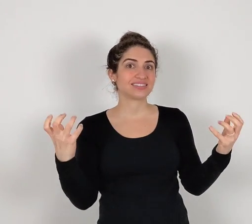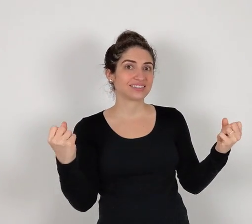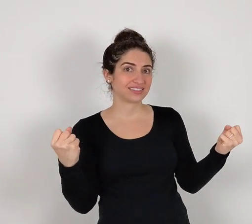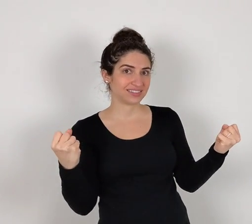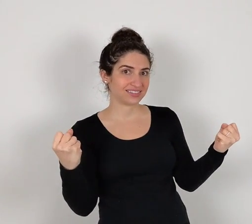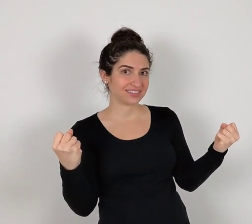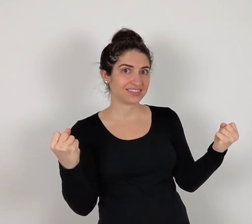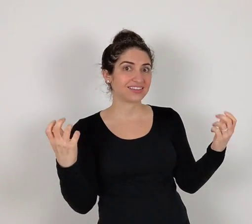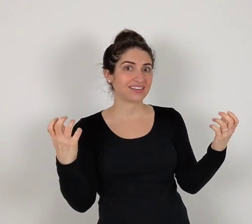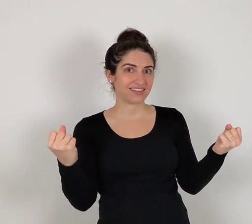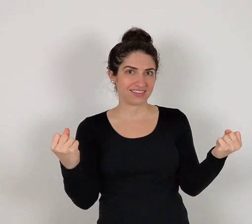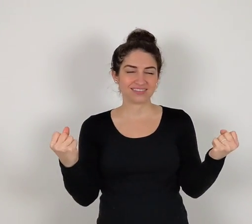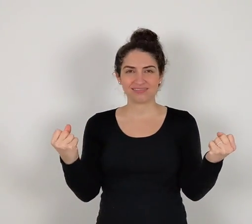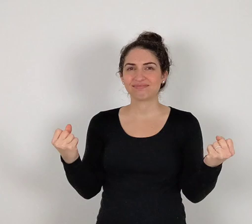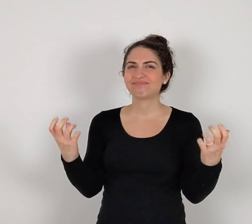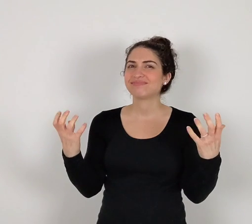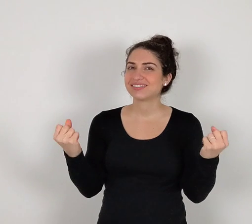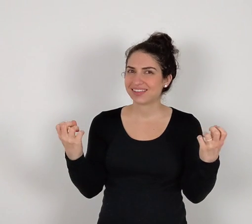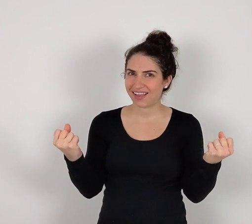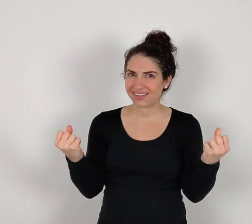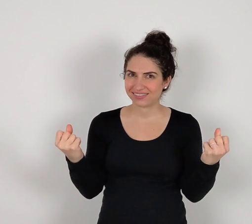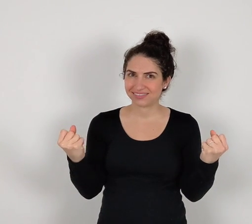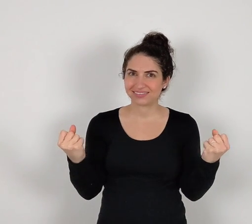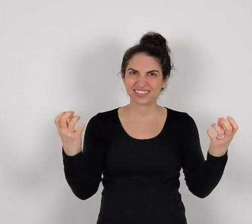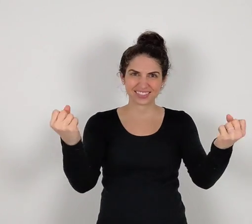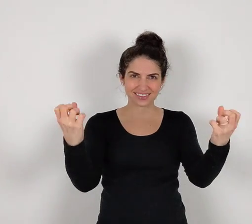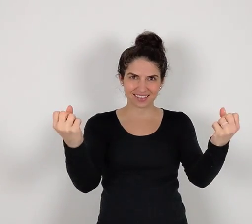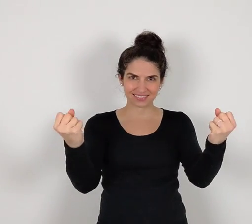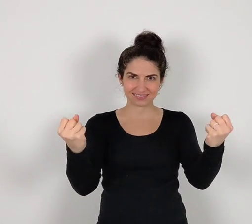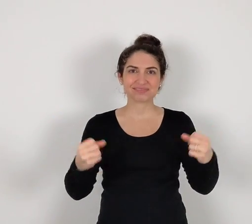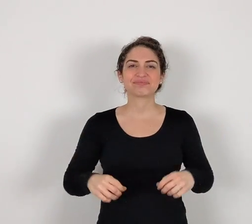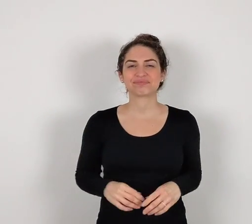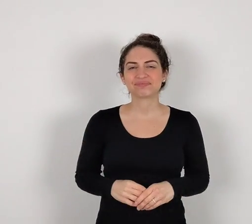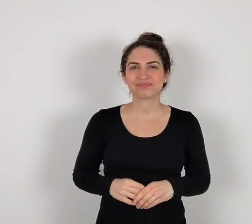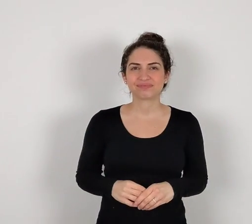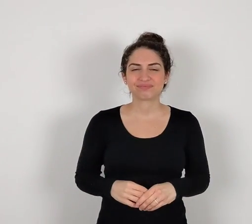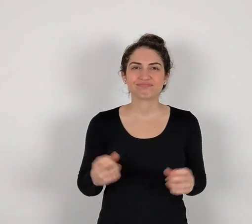SIGN Open the hands once or twice: sign.